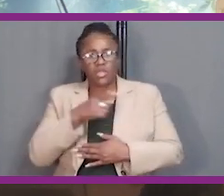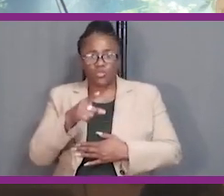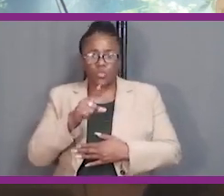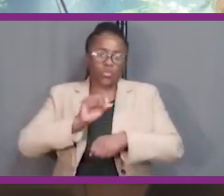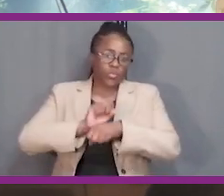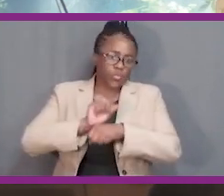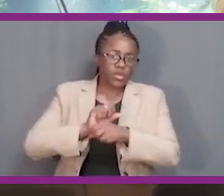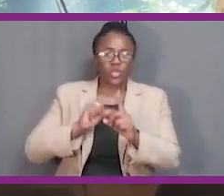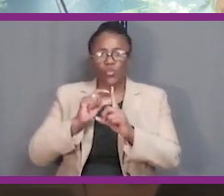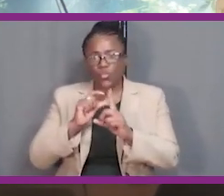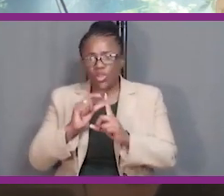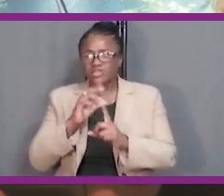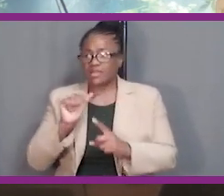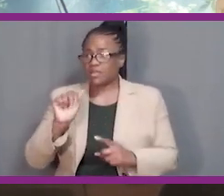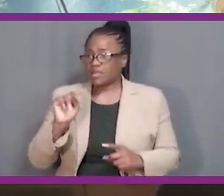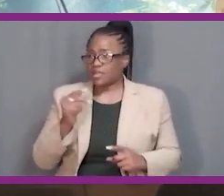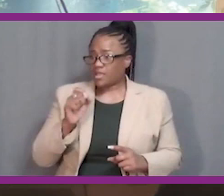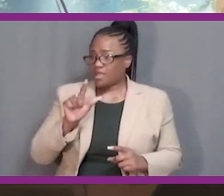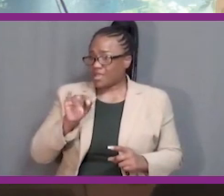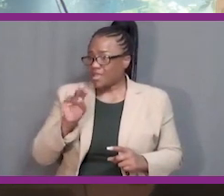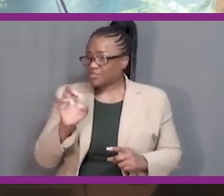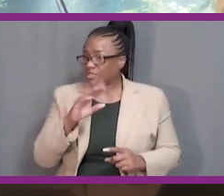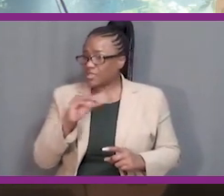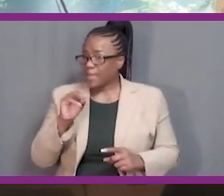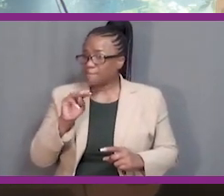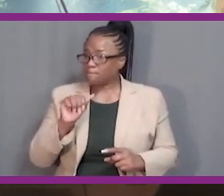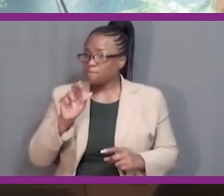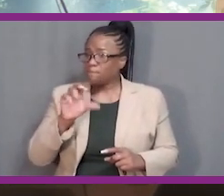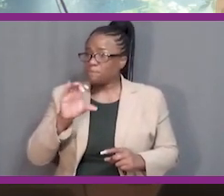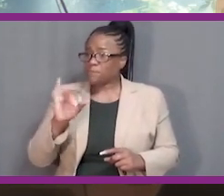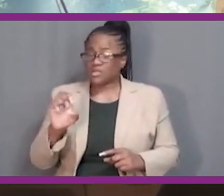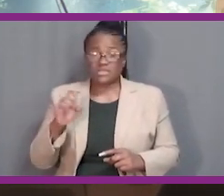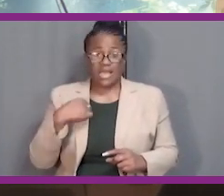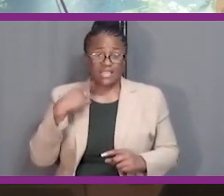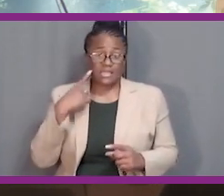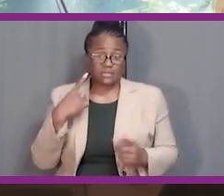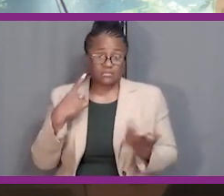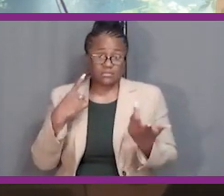the next few minutes is then what's the work that we need to do immediately to get this to